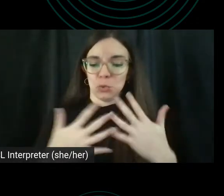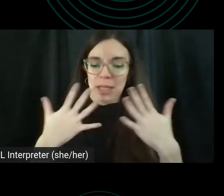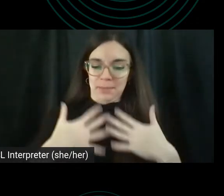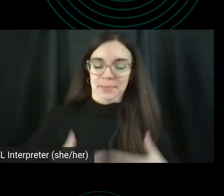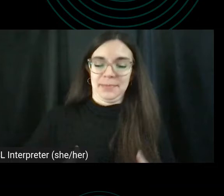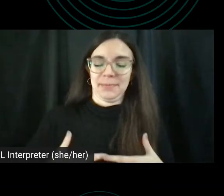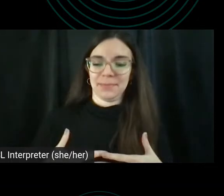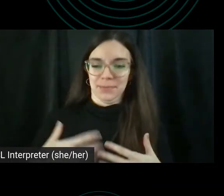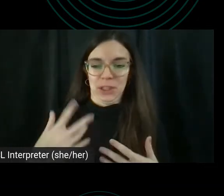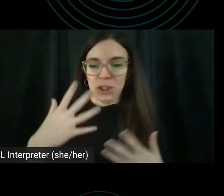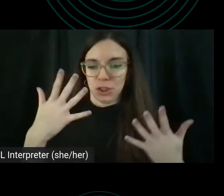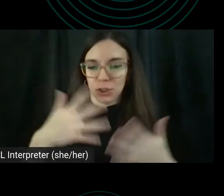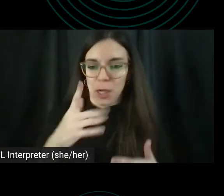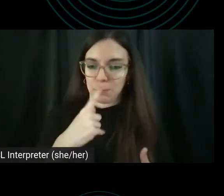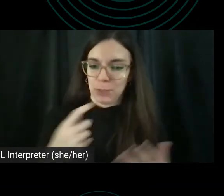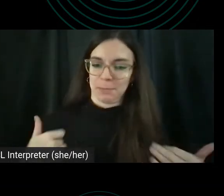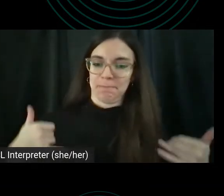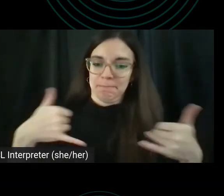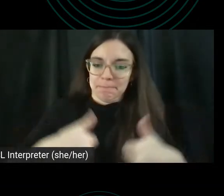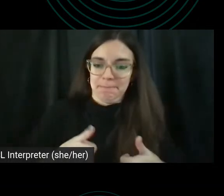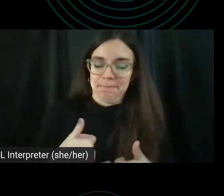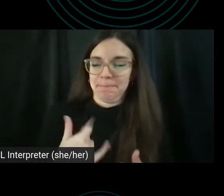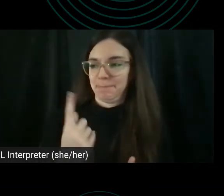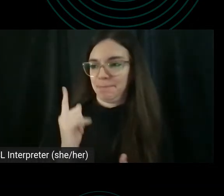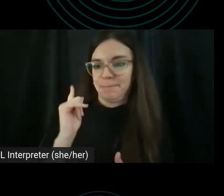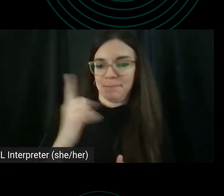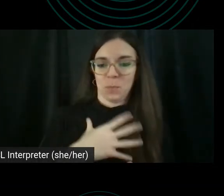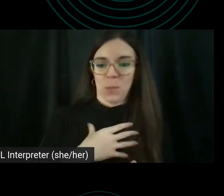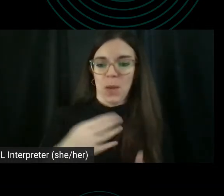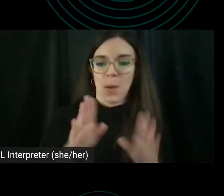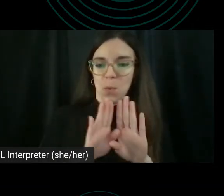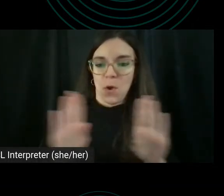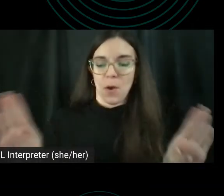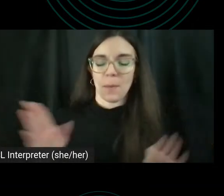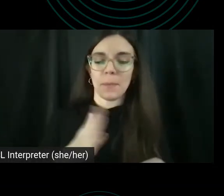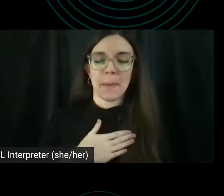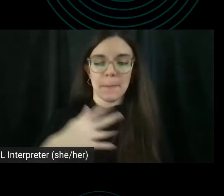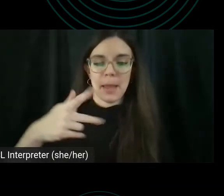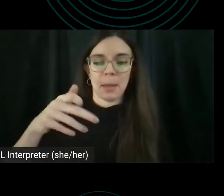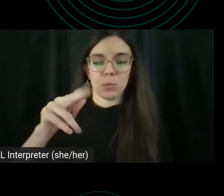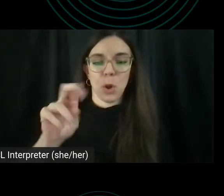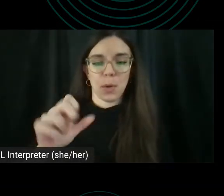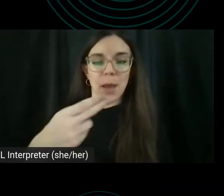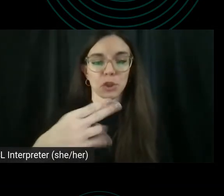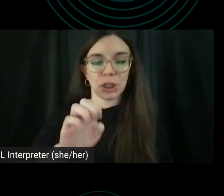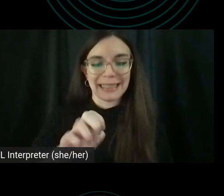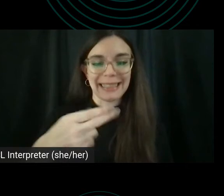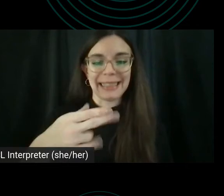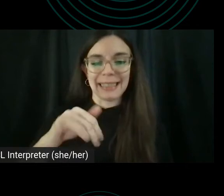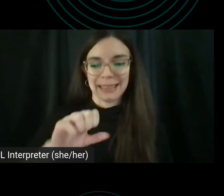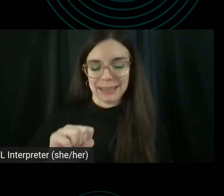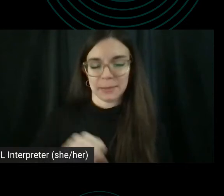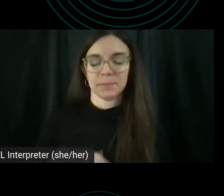and behind me there is a blank, white wall. My pronouns are he/him/his. I'm coming to you from New Brunswick, New Jersey,